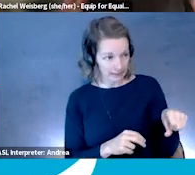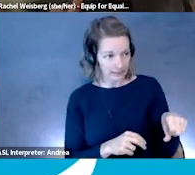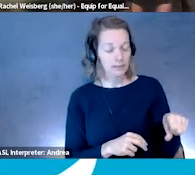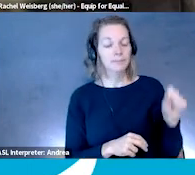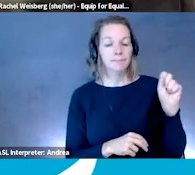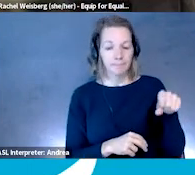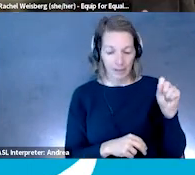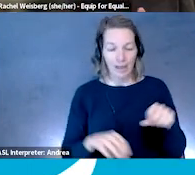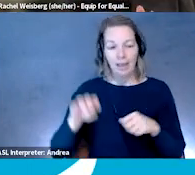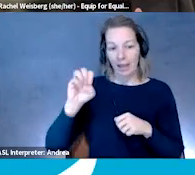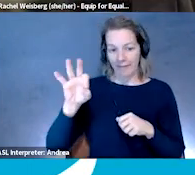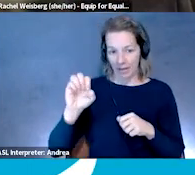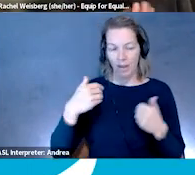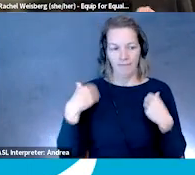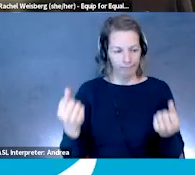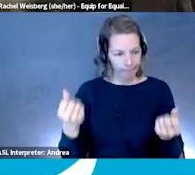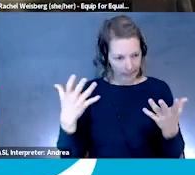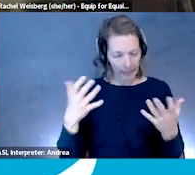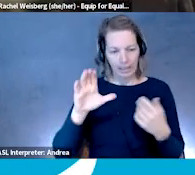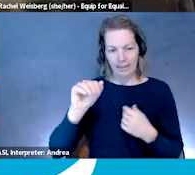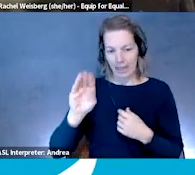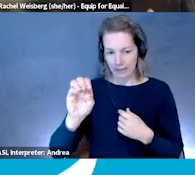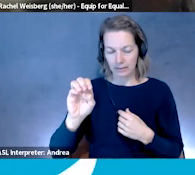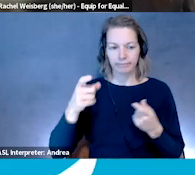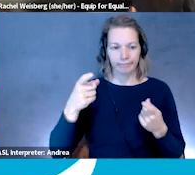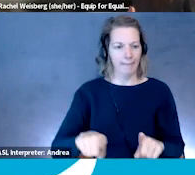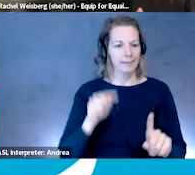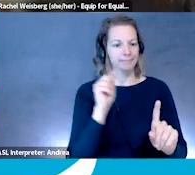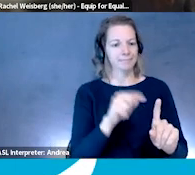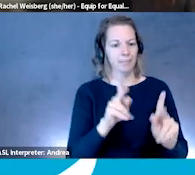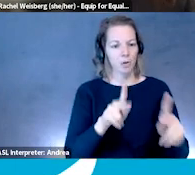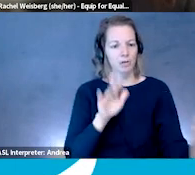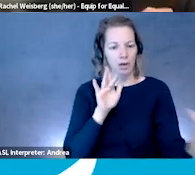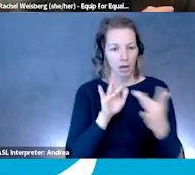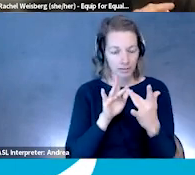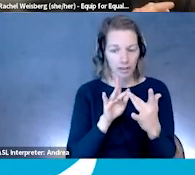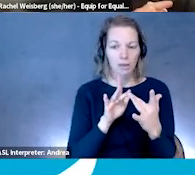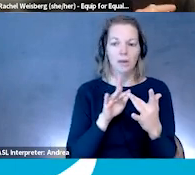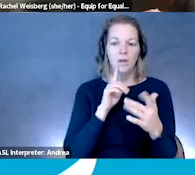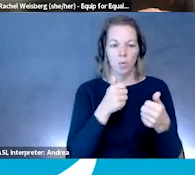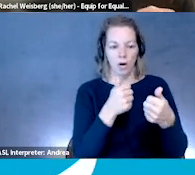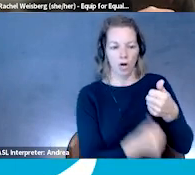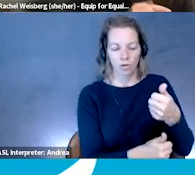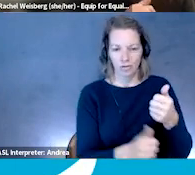PLACE. DO WE HAVE INDIVIDUALS THAT HAS A PRIMARY GUARDIAN? THE